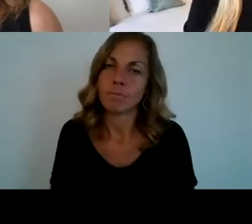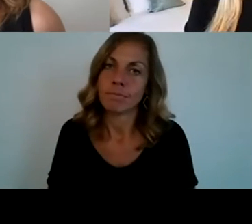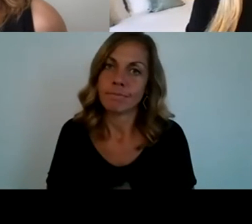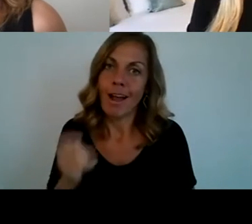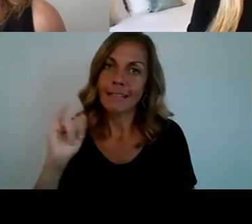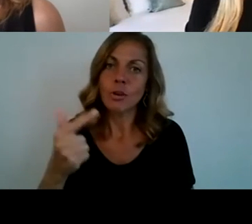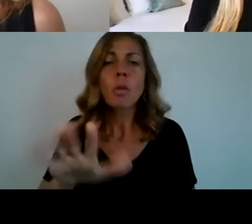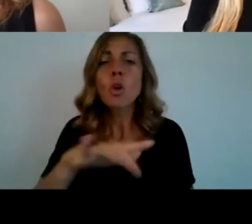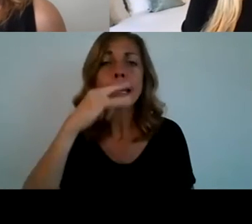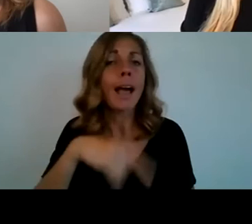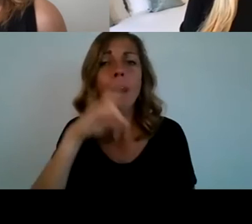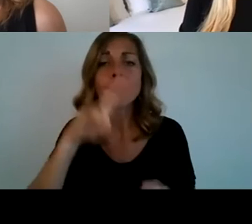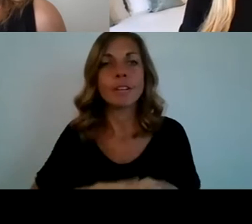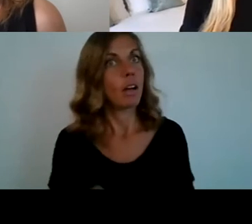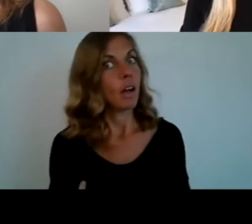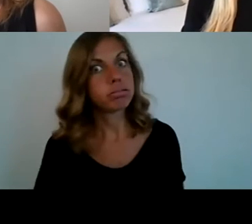Thank you. We're trying to maintain it here. So, welcome, Alexis.